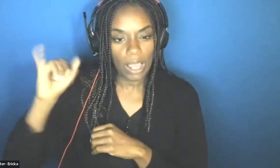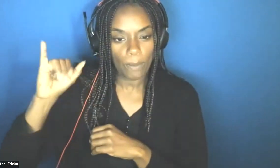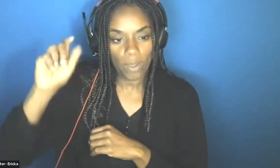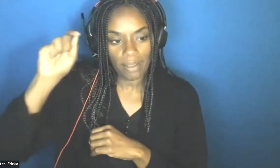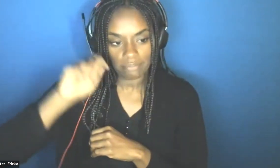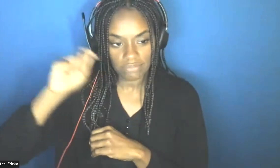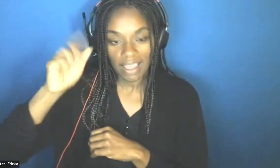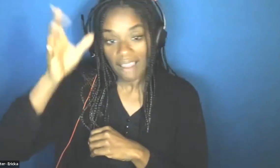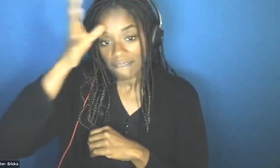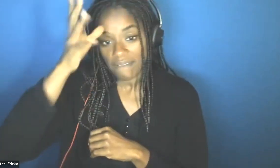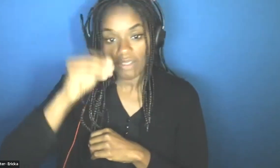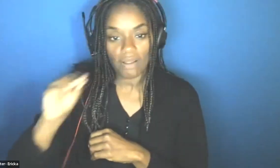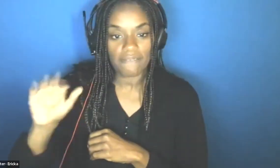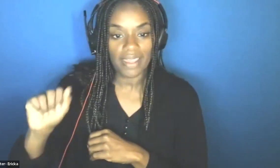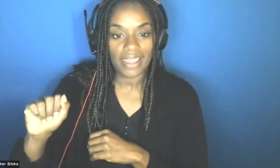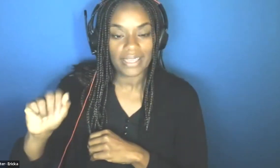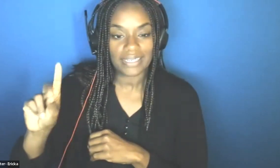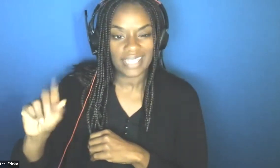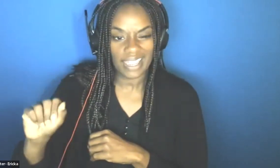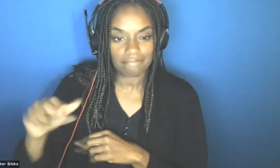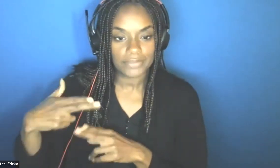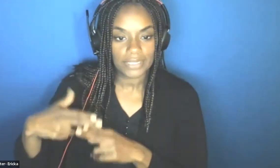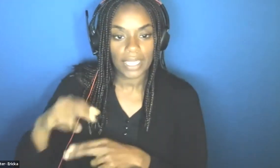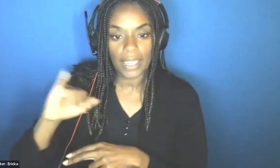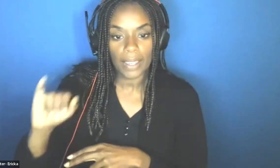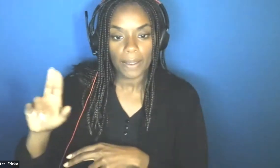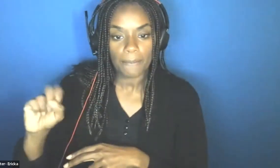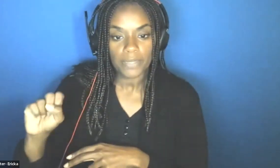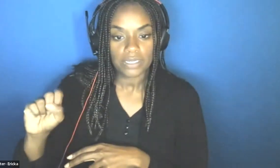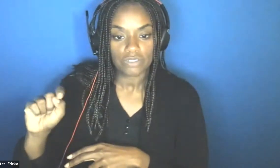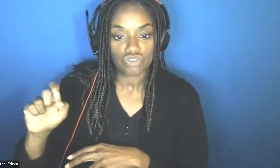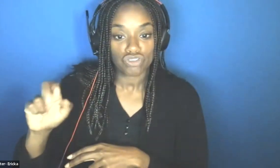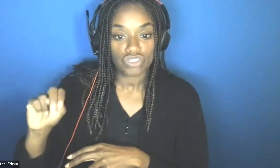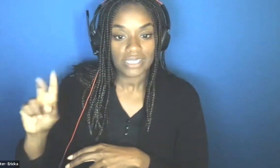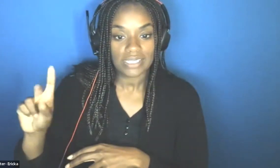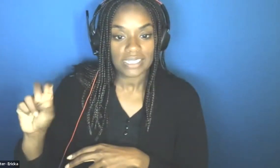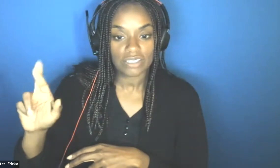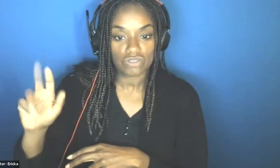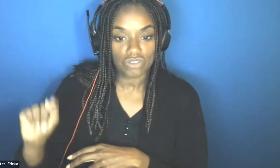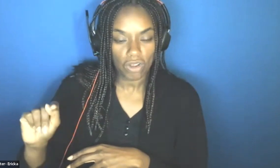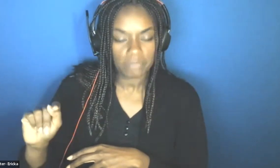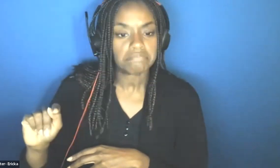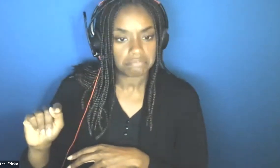To Bush's left, over his shoulder, we see Sandra Parino, who at the time was the director of the national council on disabilities.